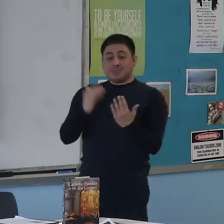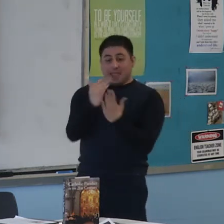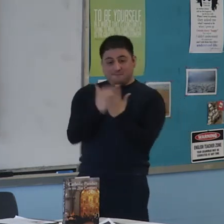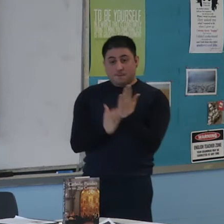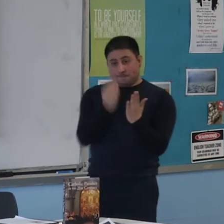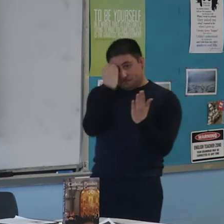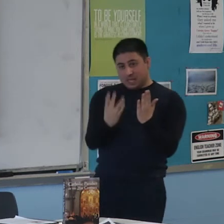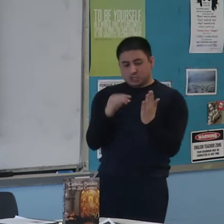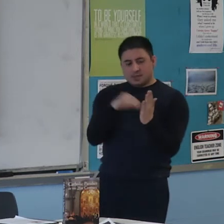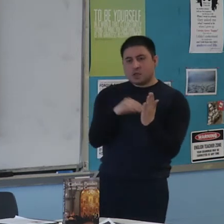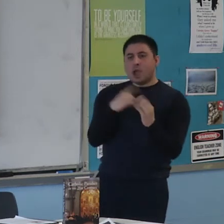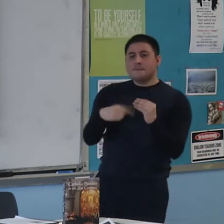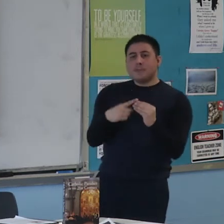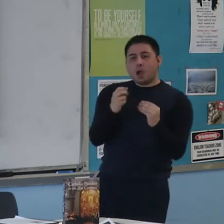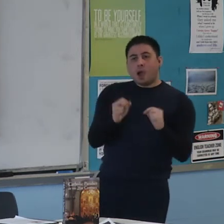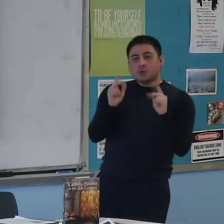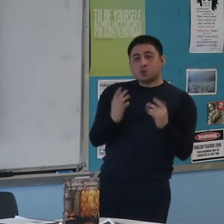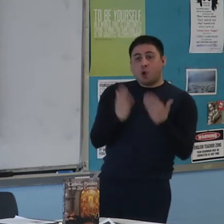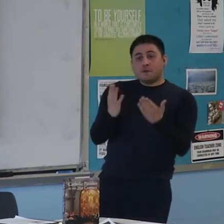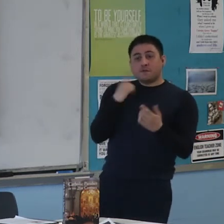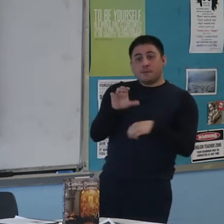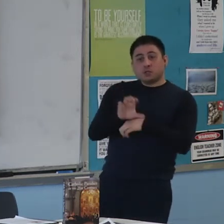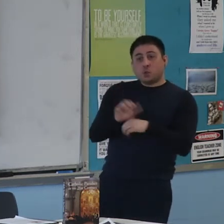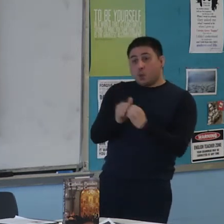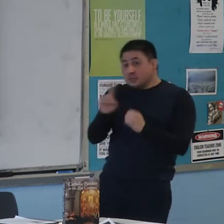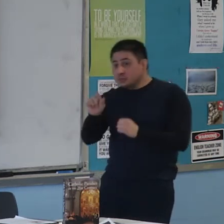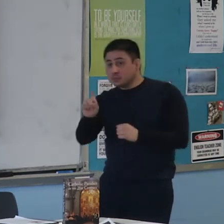about opportunities offered for parishioners with disabilities? Only